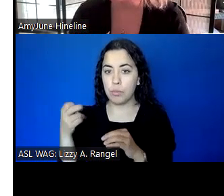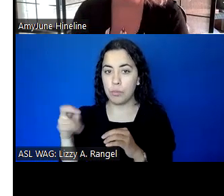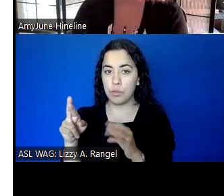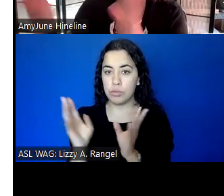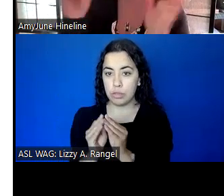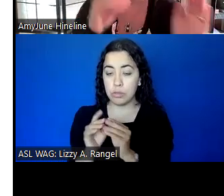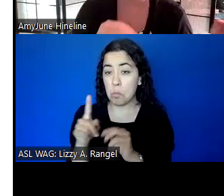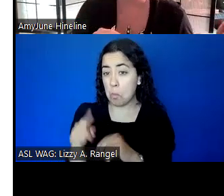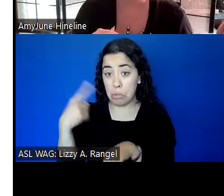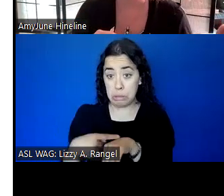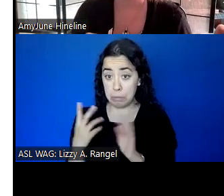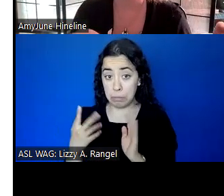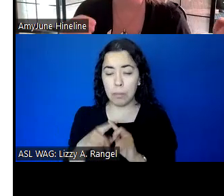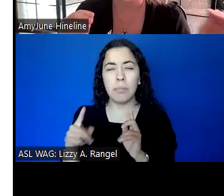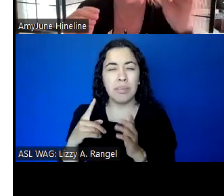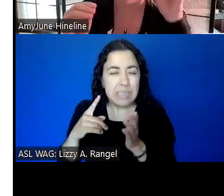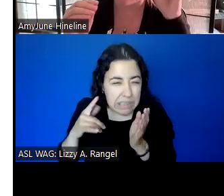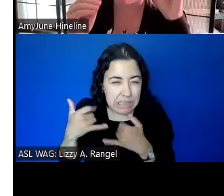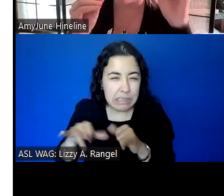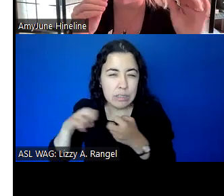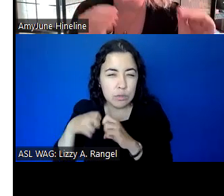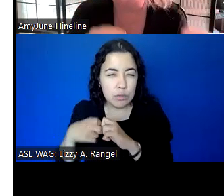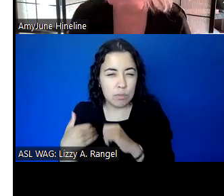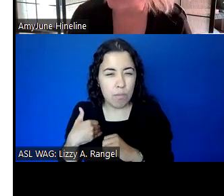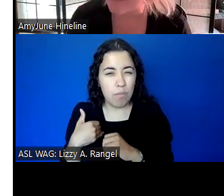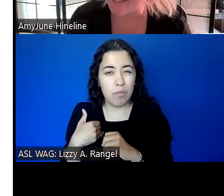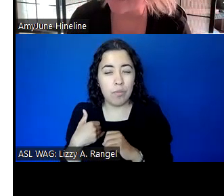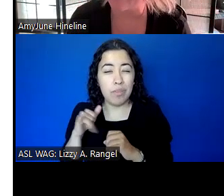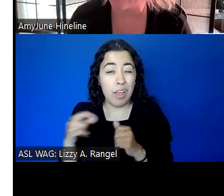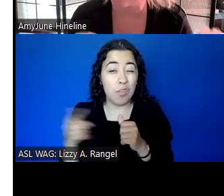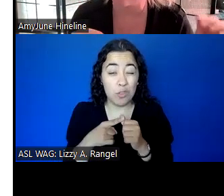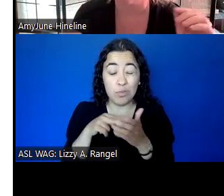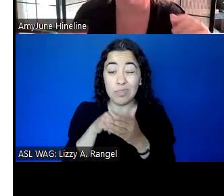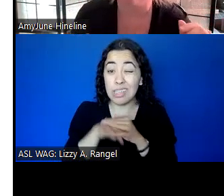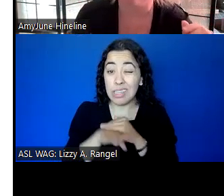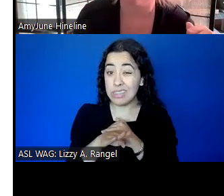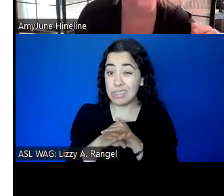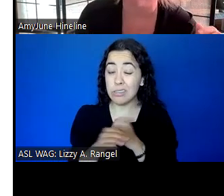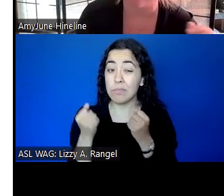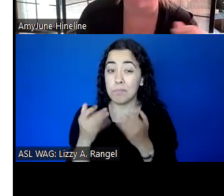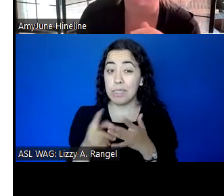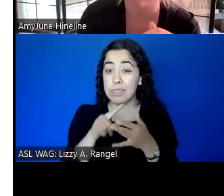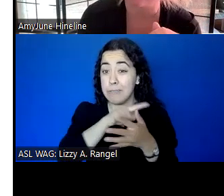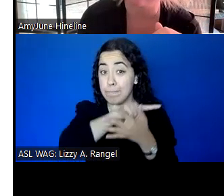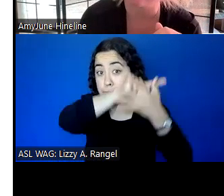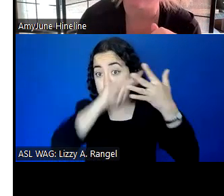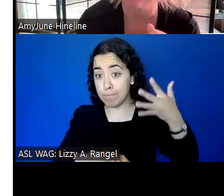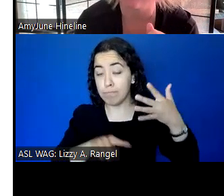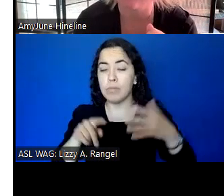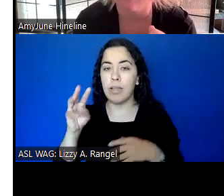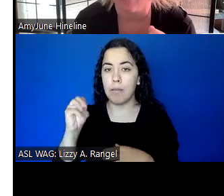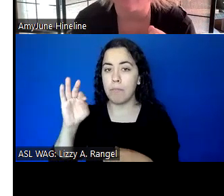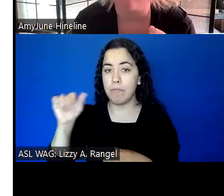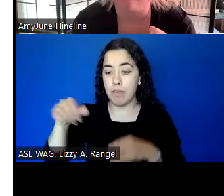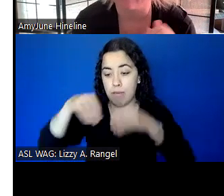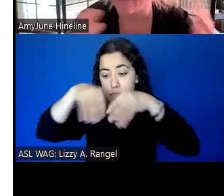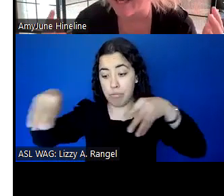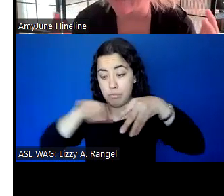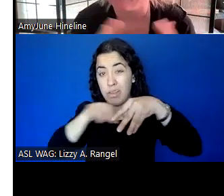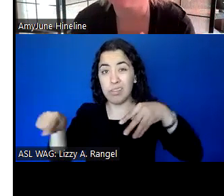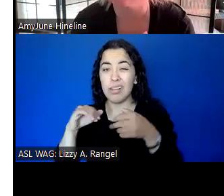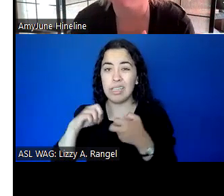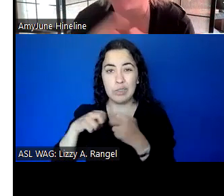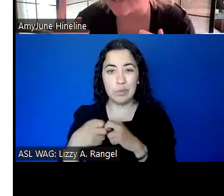Making these multifactor authentication processes more accessible for our users who live with motor,